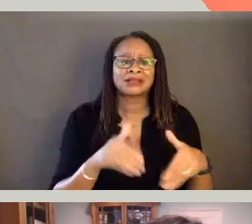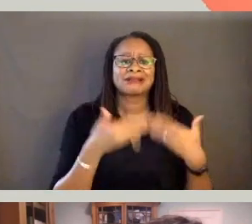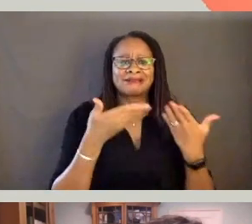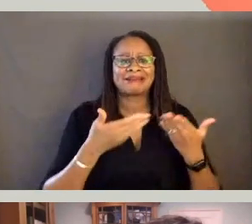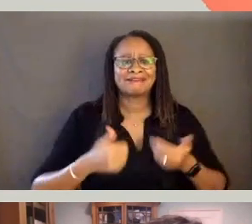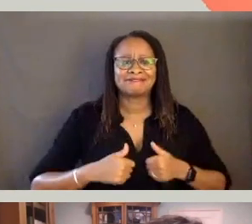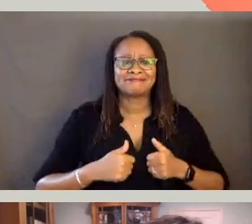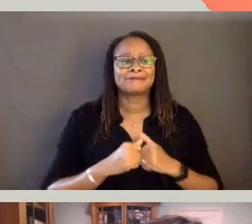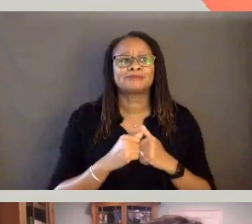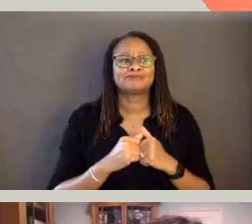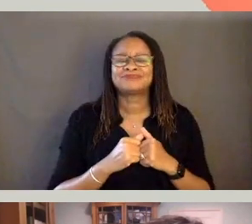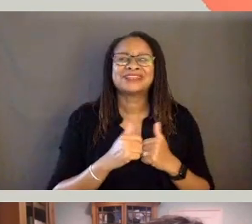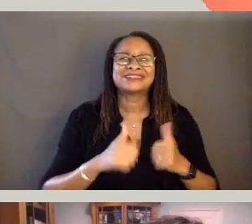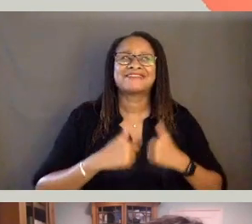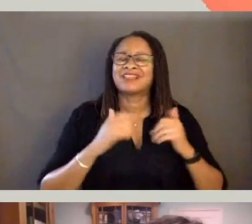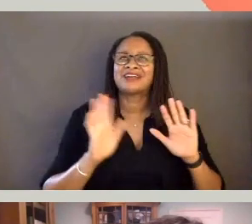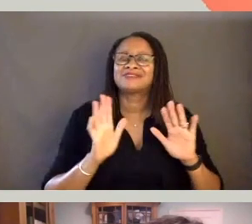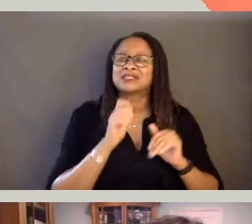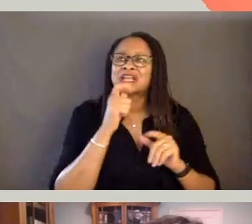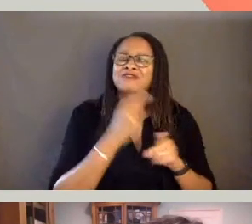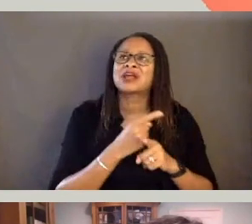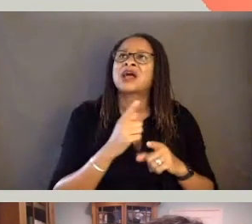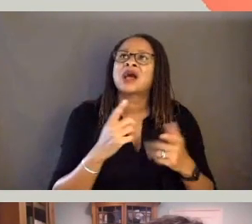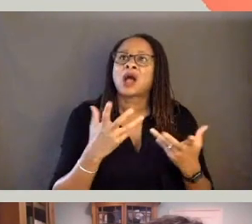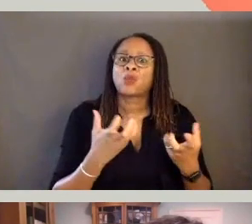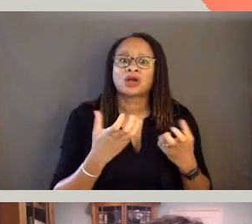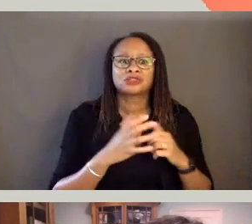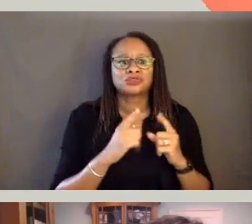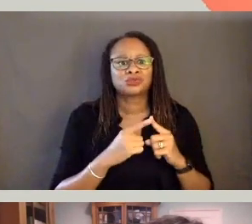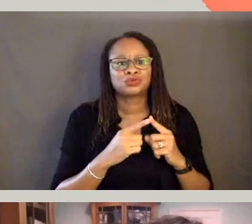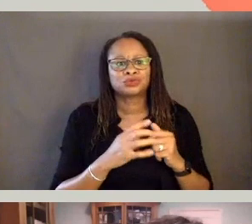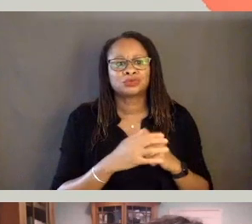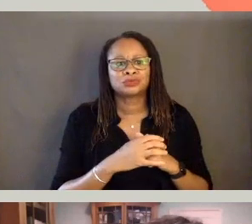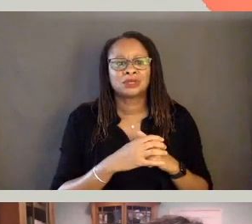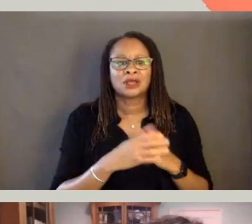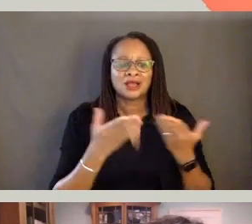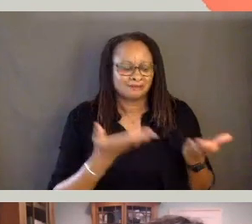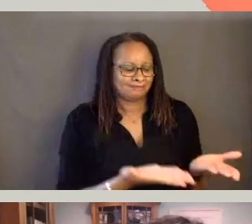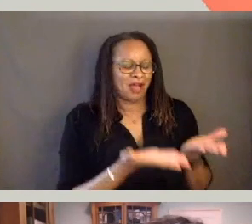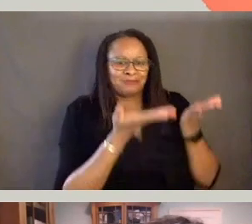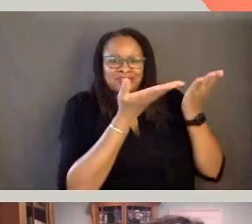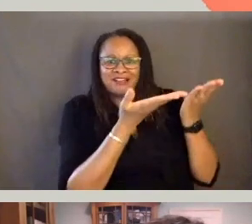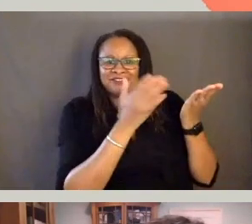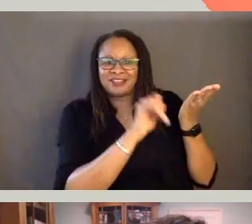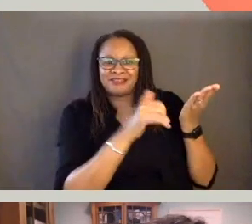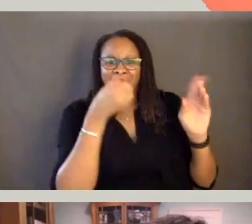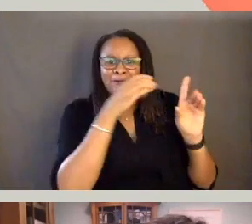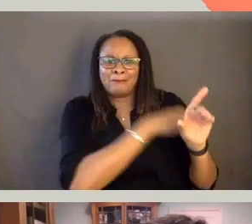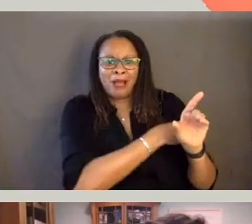not give life to that, I just wanted to, I wanted to uplift that power that was already existing